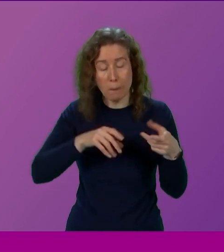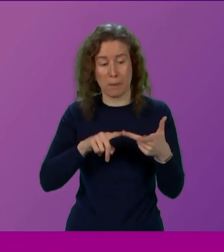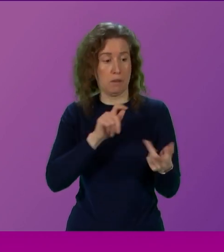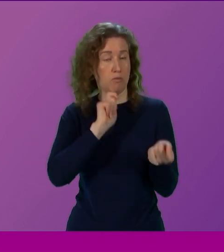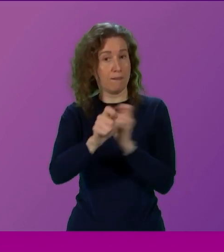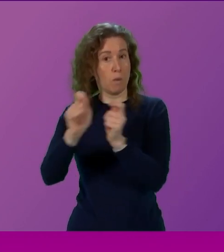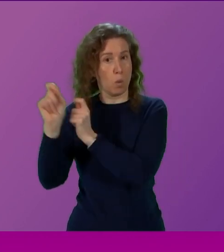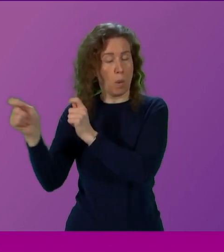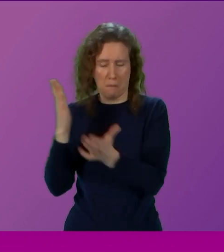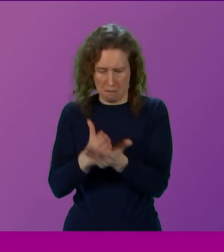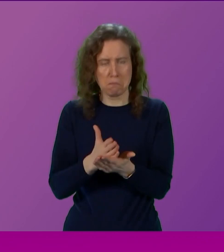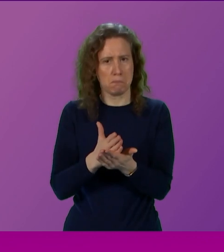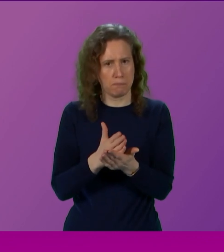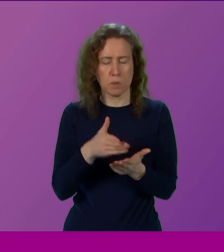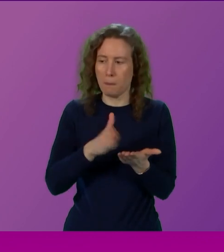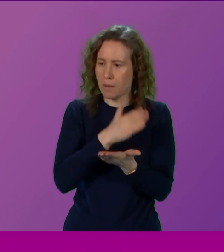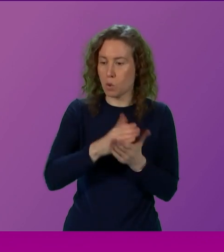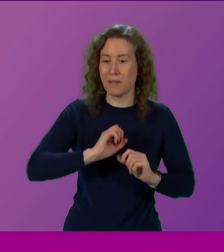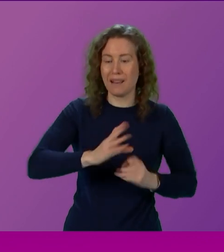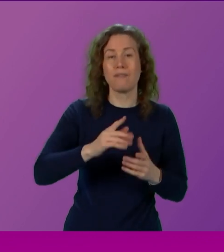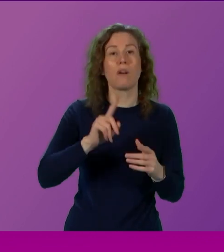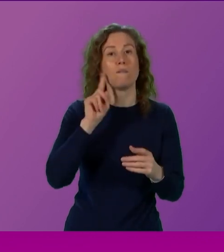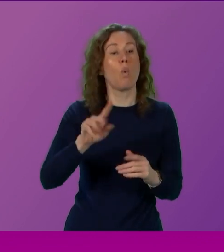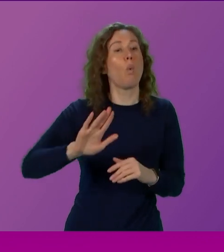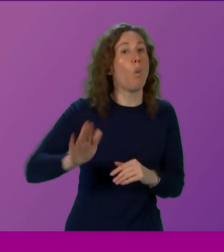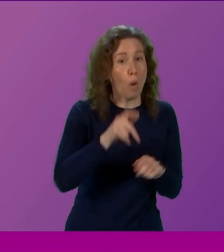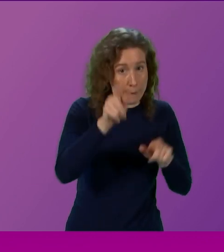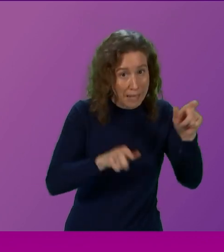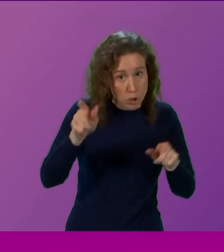are necessary to make sure that we deliver for all patients every day in our national health service.